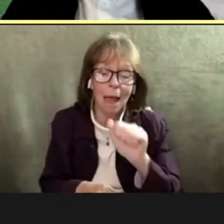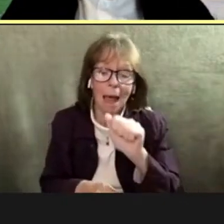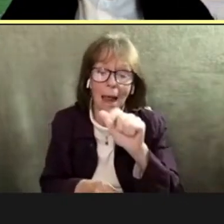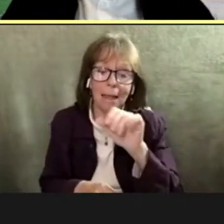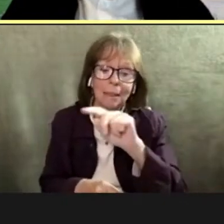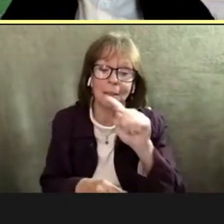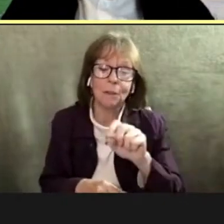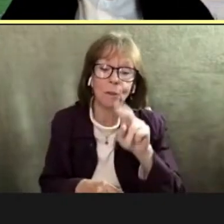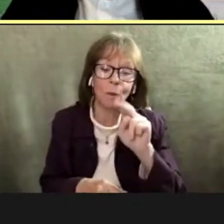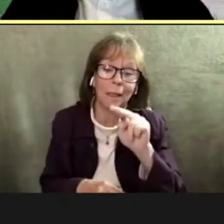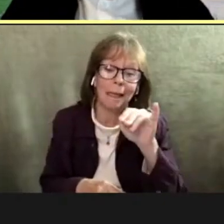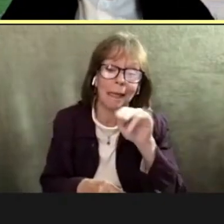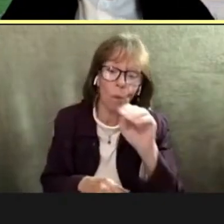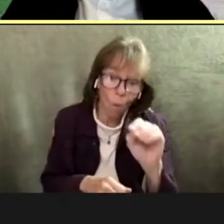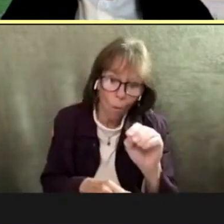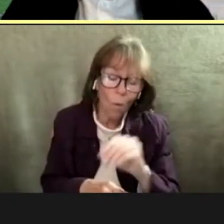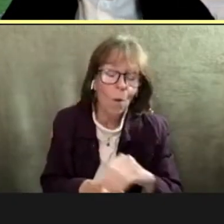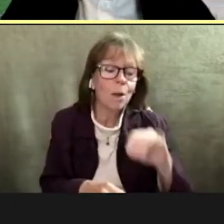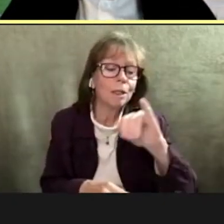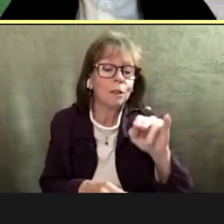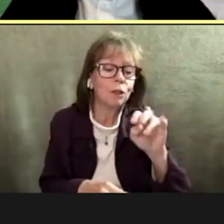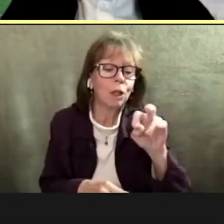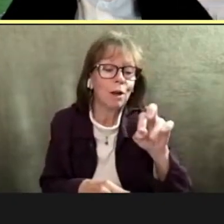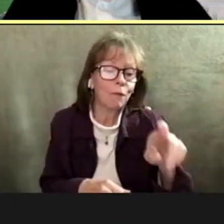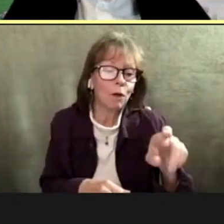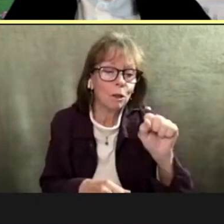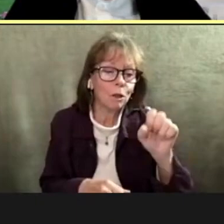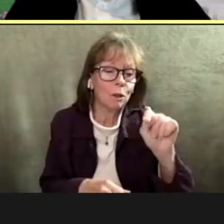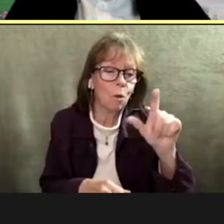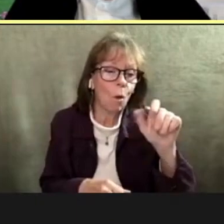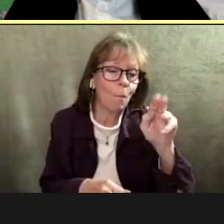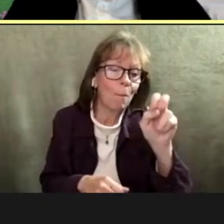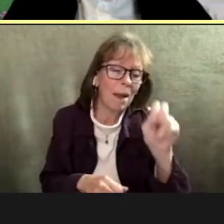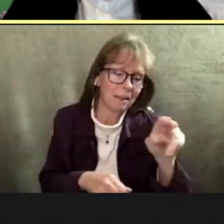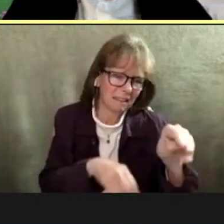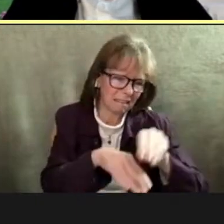We're led by Jennifer Stollman of Jennifer A Stollman Consulting.